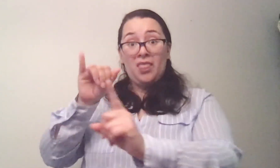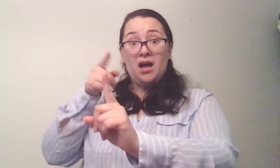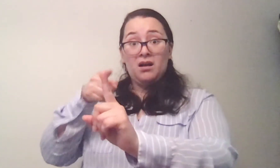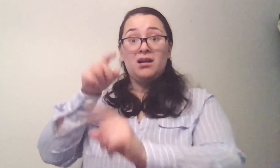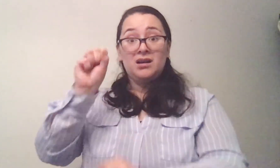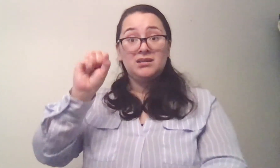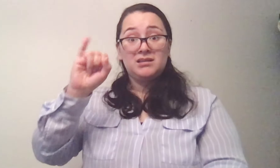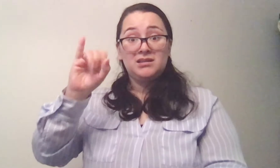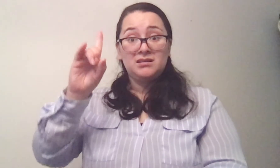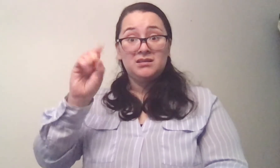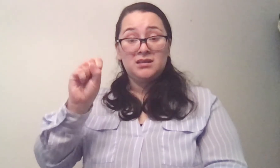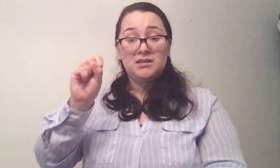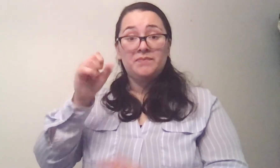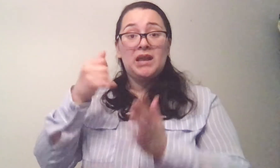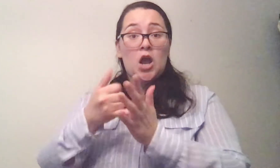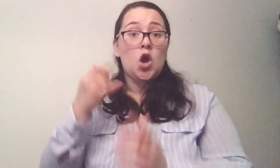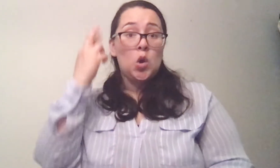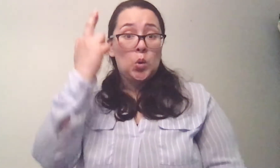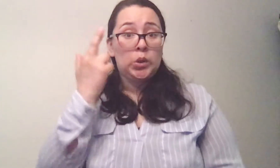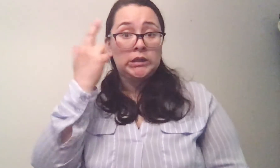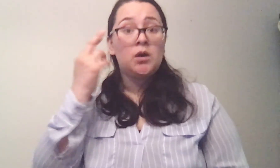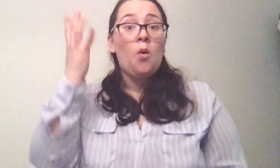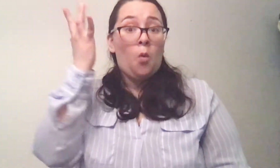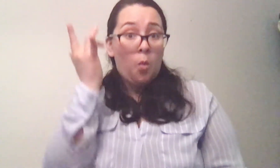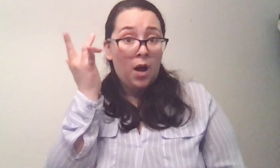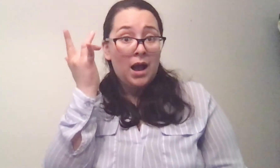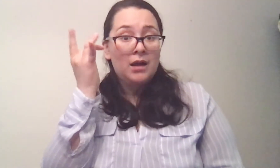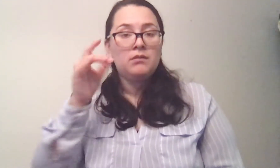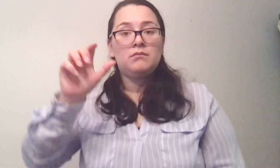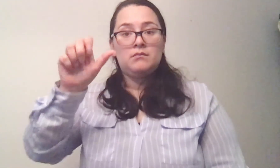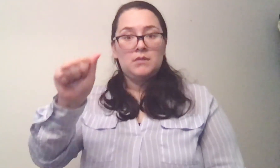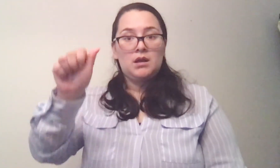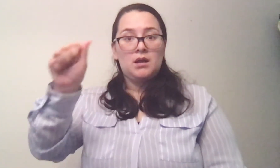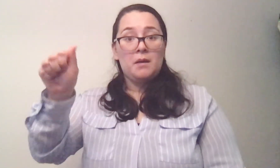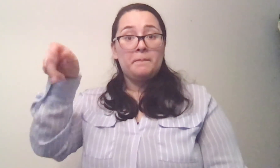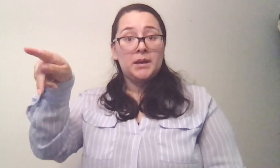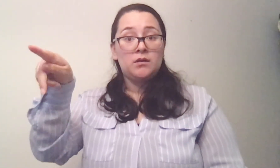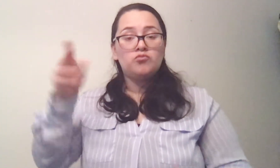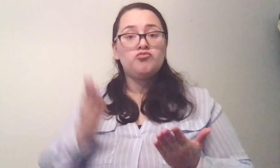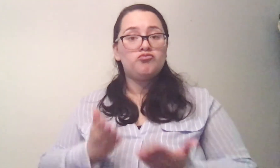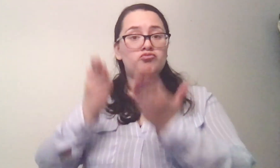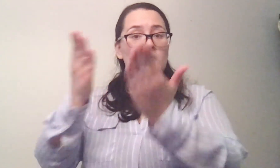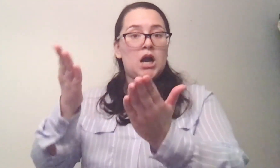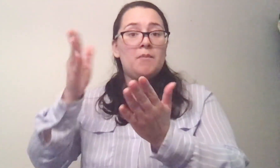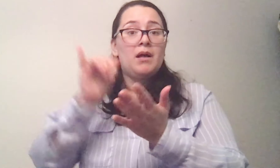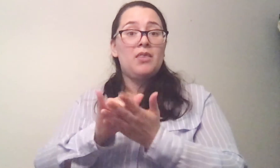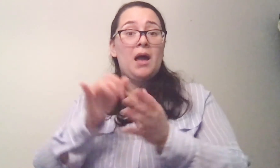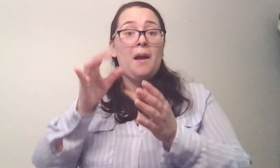SIDS is the reason why A.A.P. recommends that